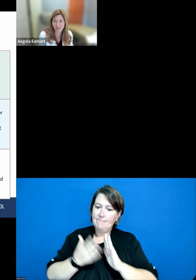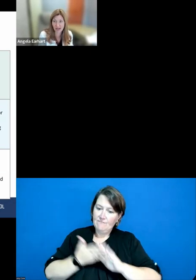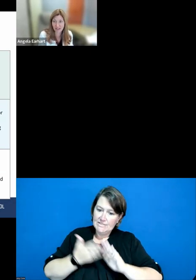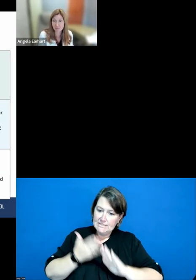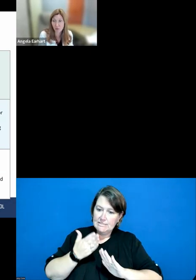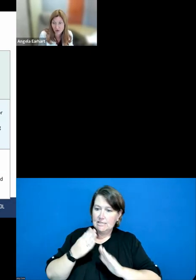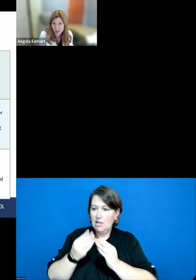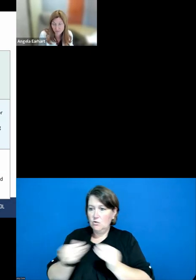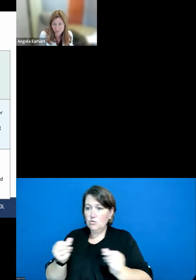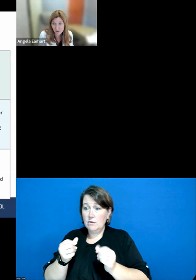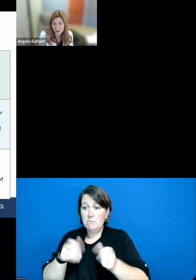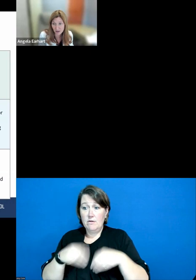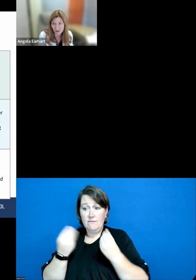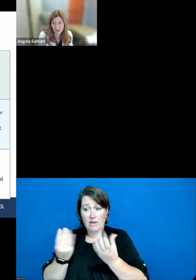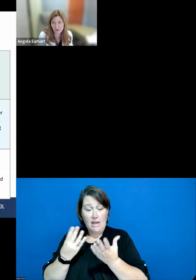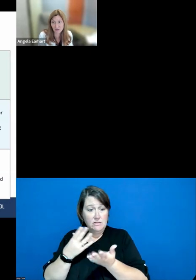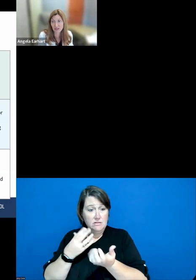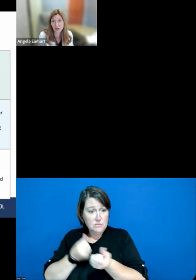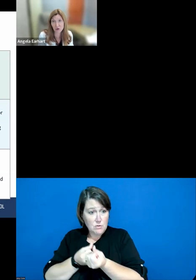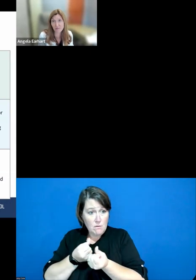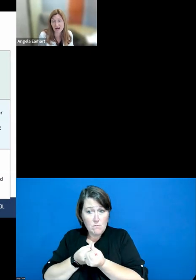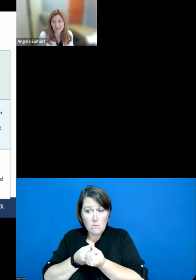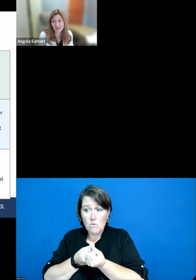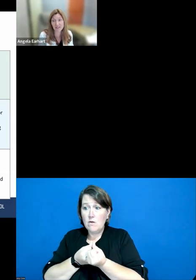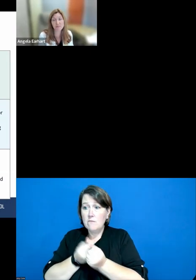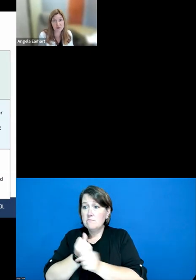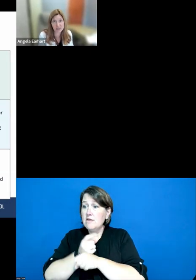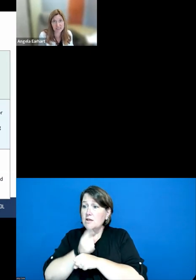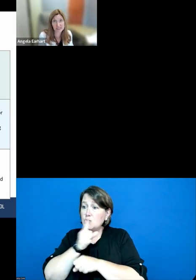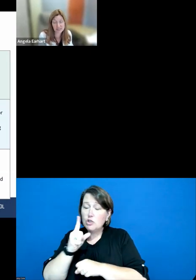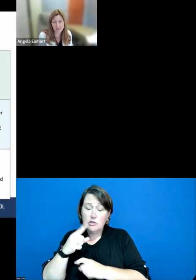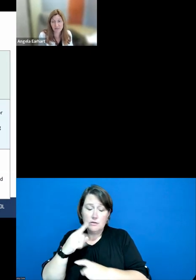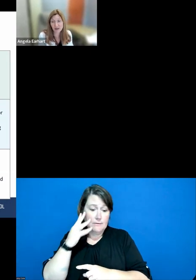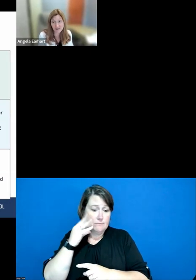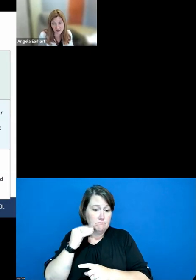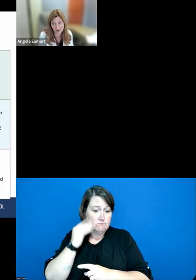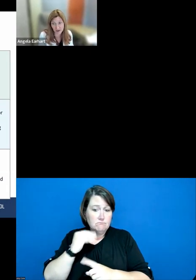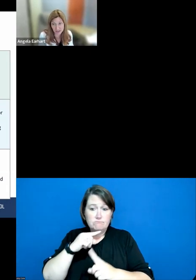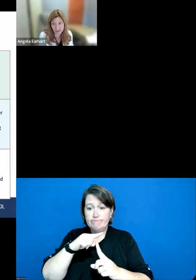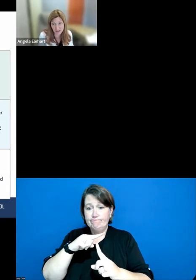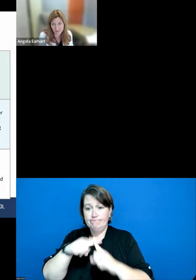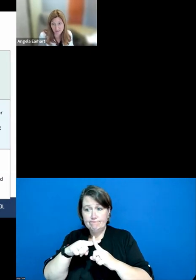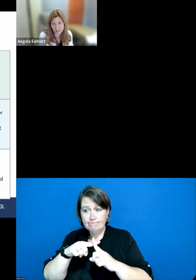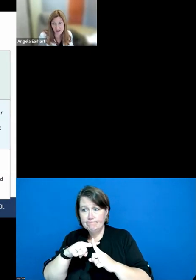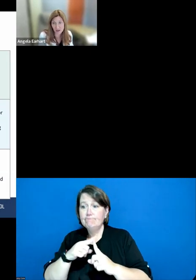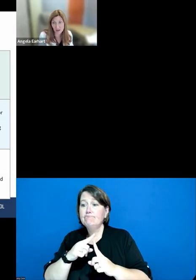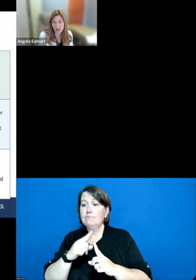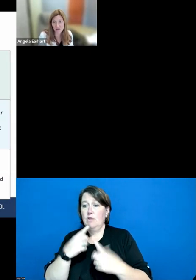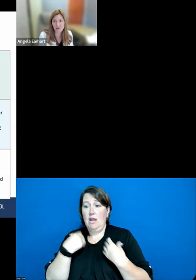provide support to ensure positive experiences in the health care system and to